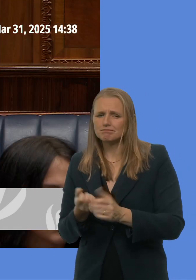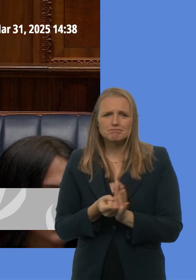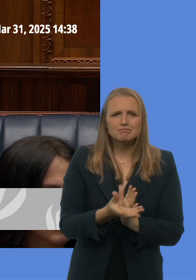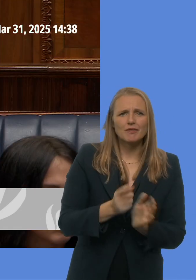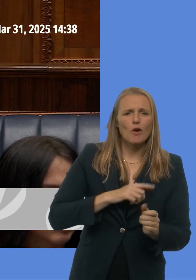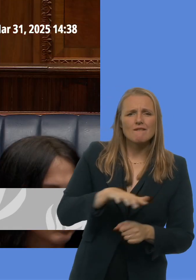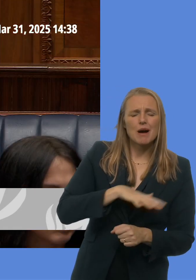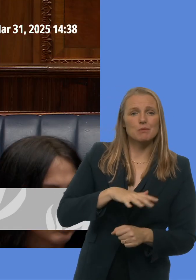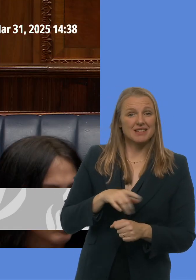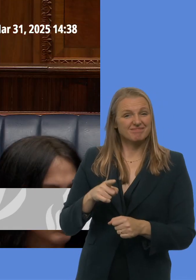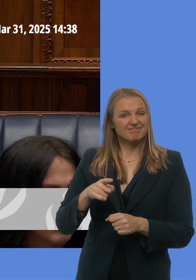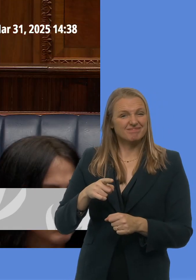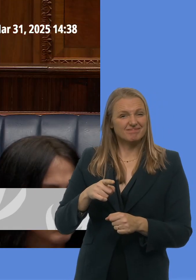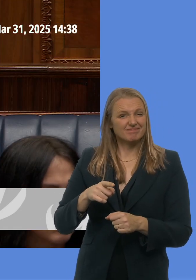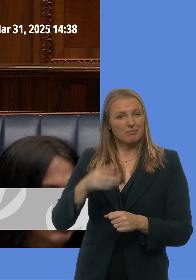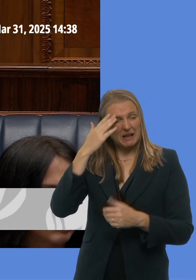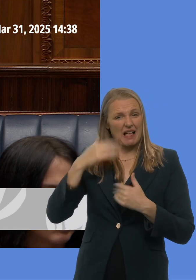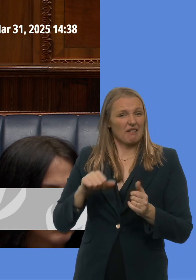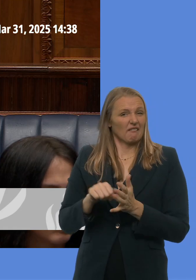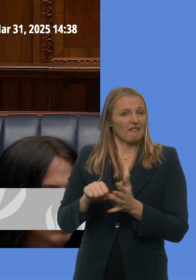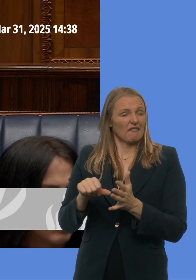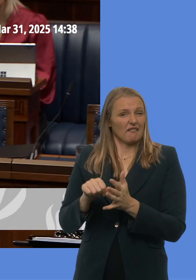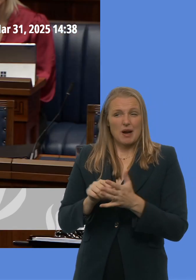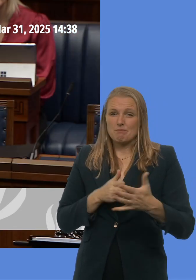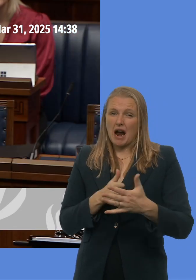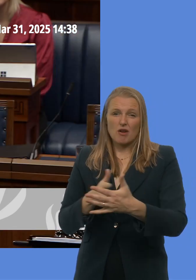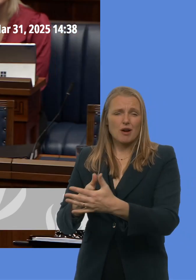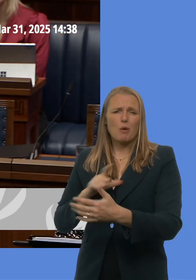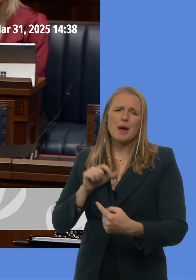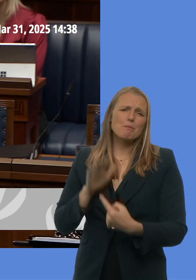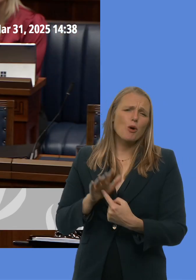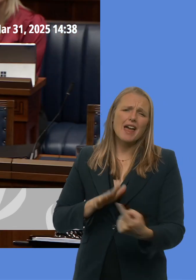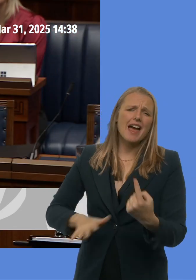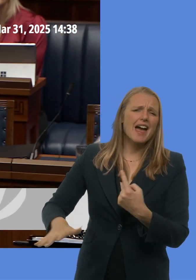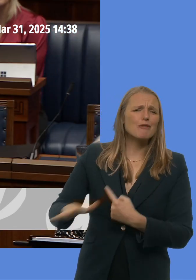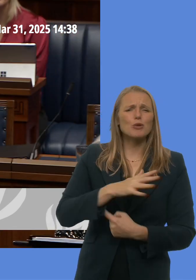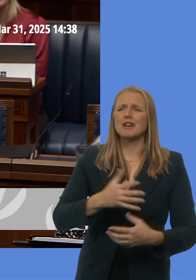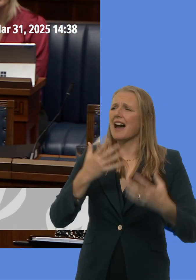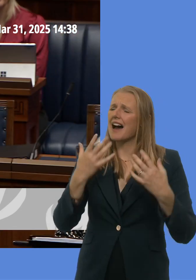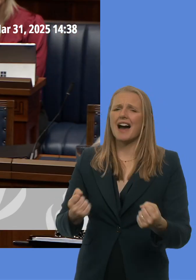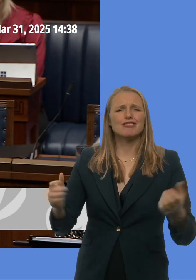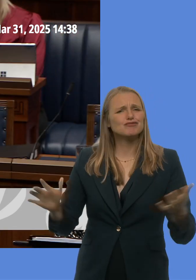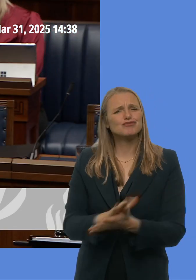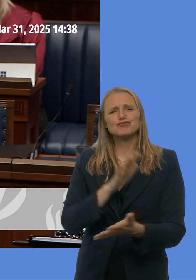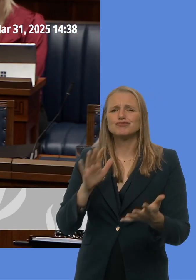have that enjoyment that we absolutely want people to have, despite their loss and what has happened to them in the past.